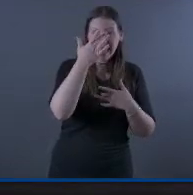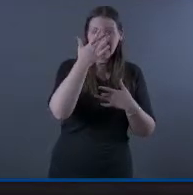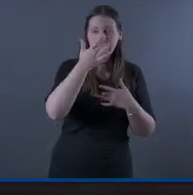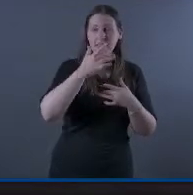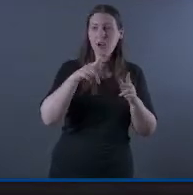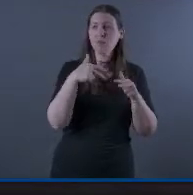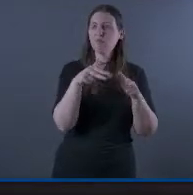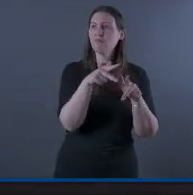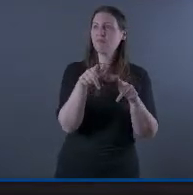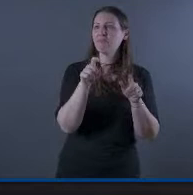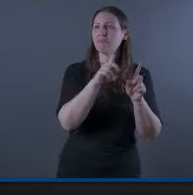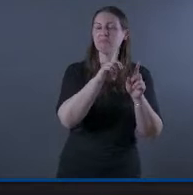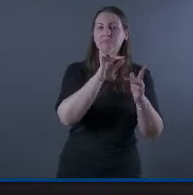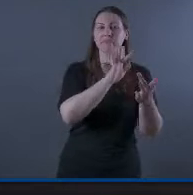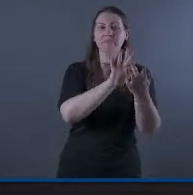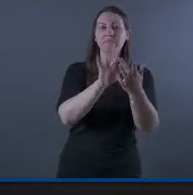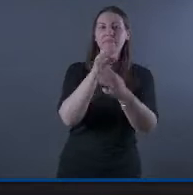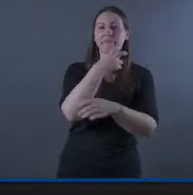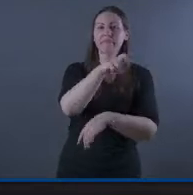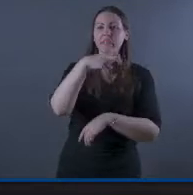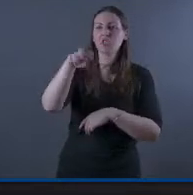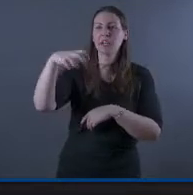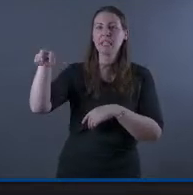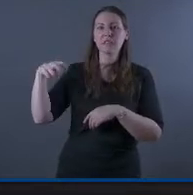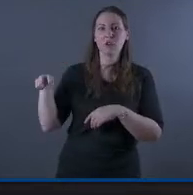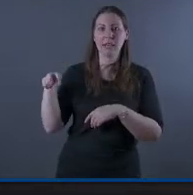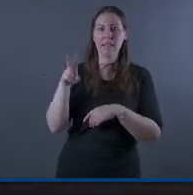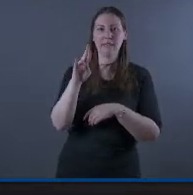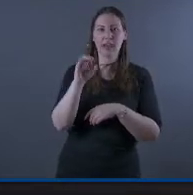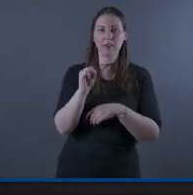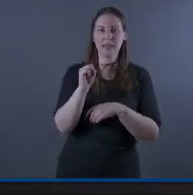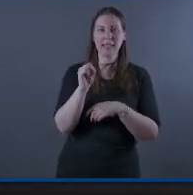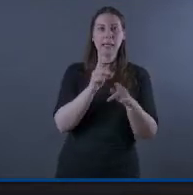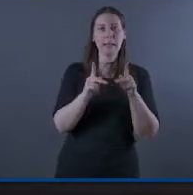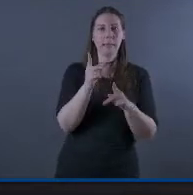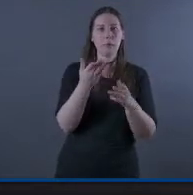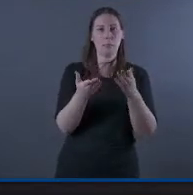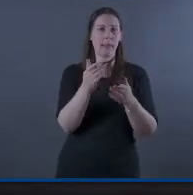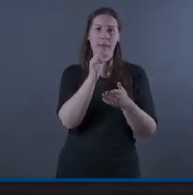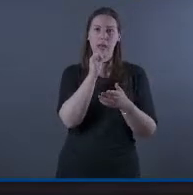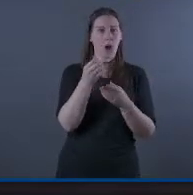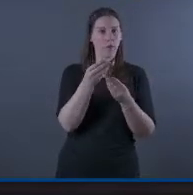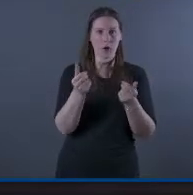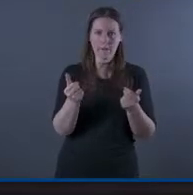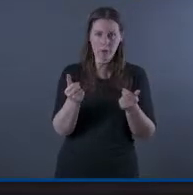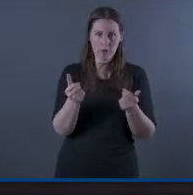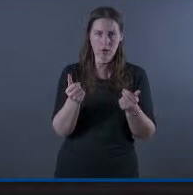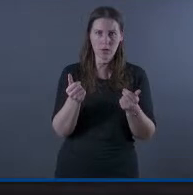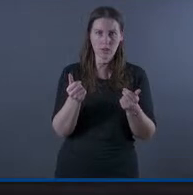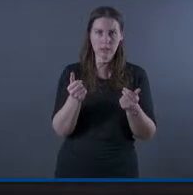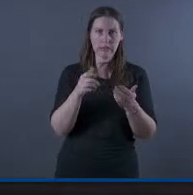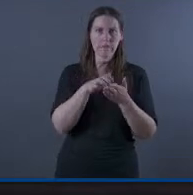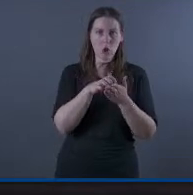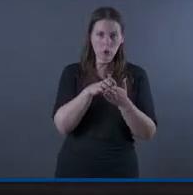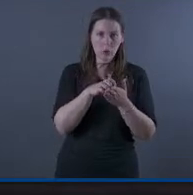That could be the mom of a newborn who touches the same shopping cart that they touched or touches the same door handle. It could be, you know,